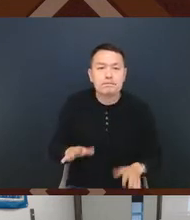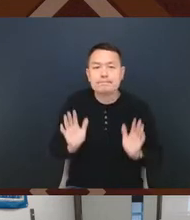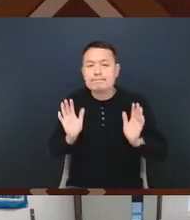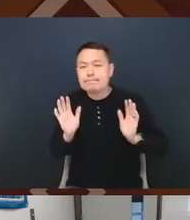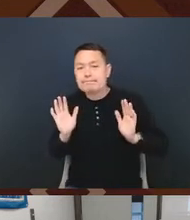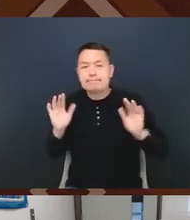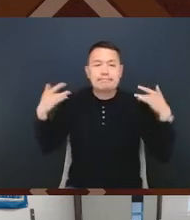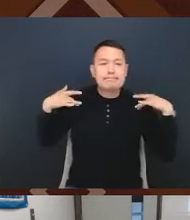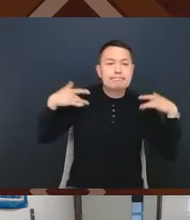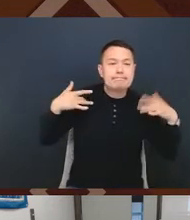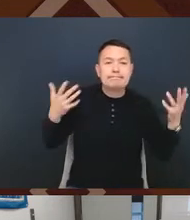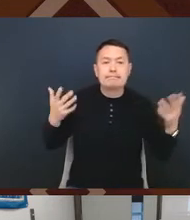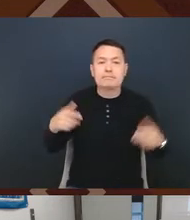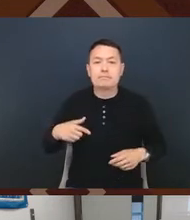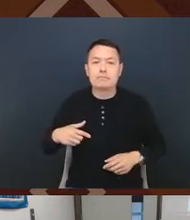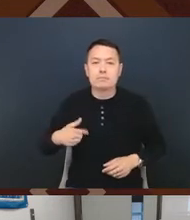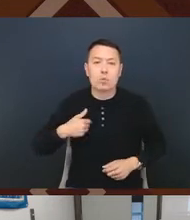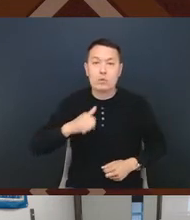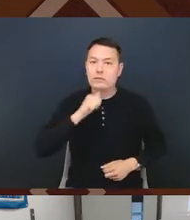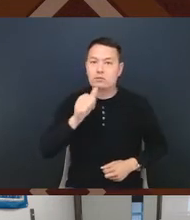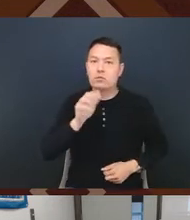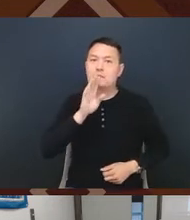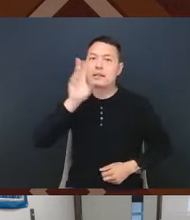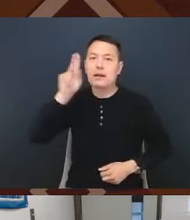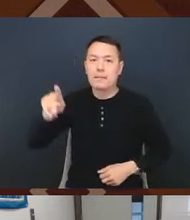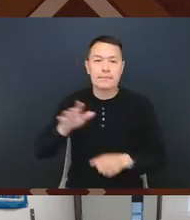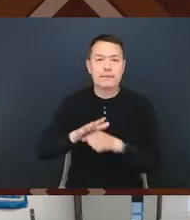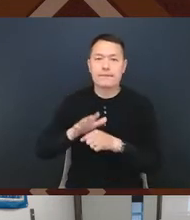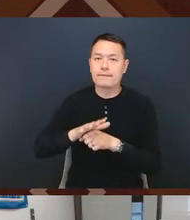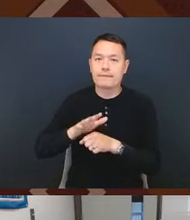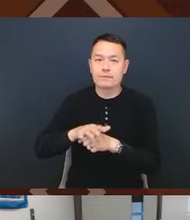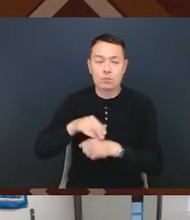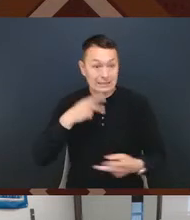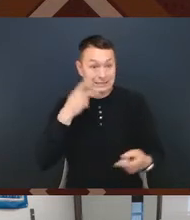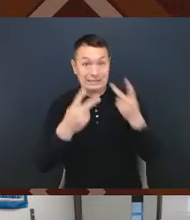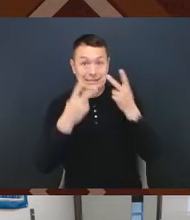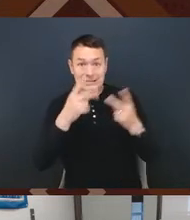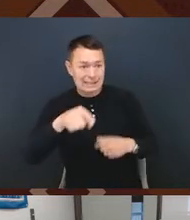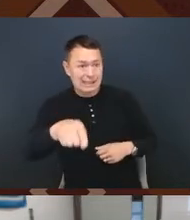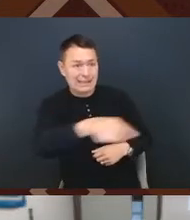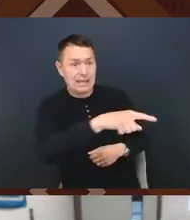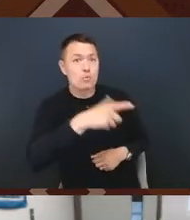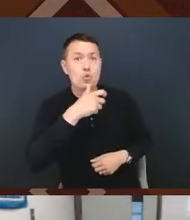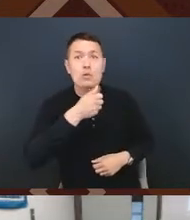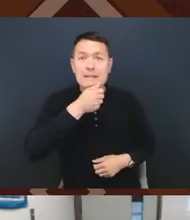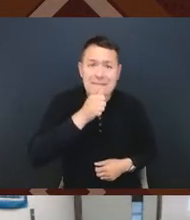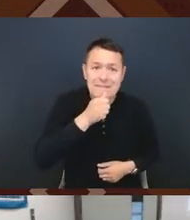We don't use our voices when we see others who are being attacked